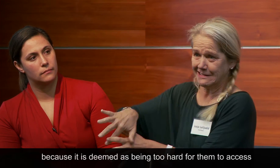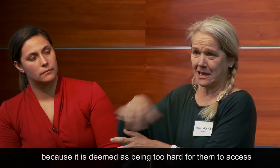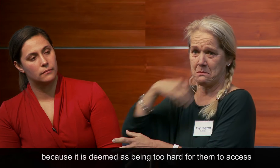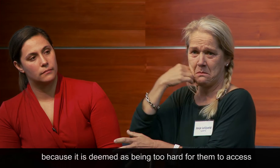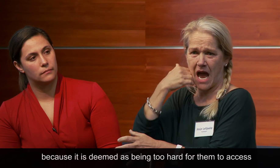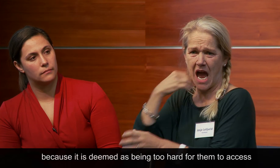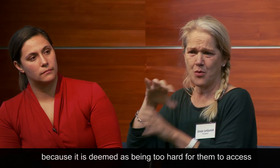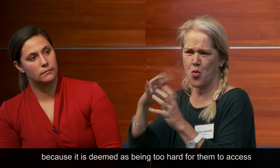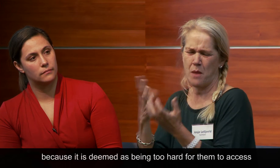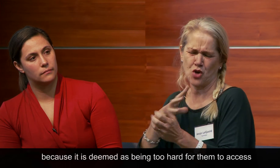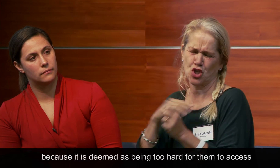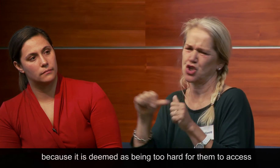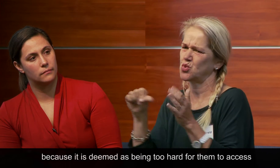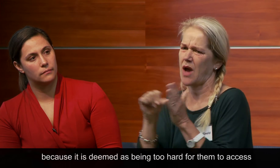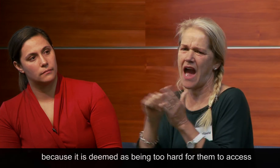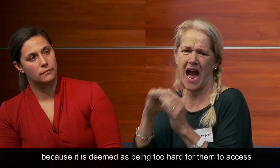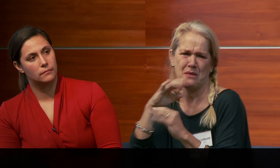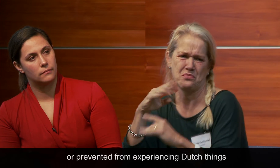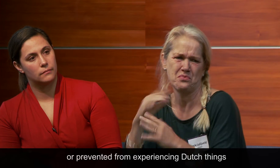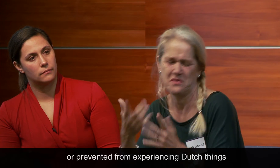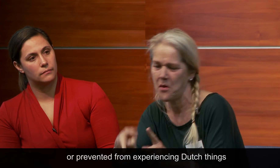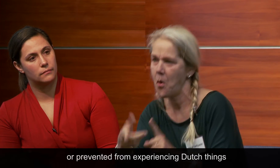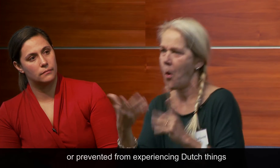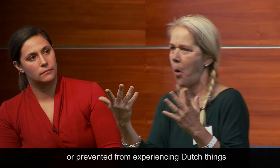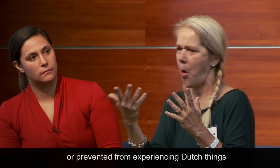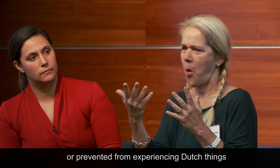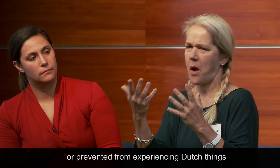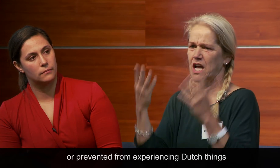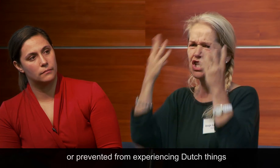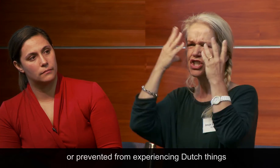it is deemed as being too hard for them to access or prevented from experiencing Dutch